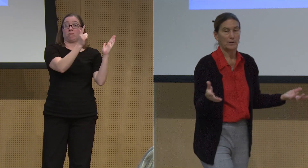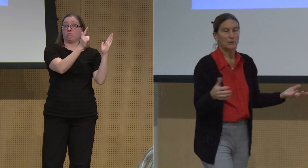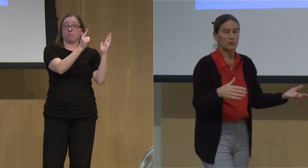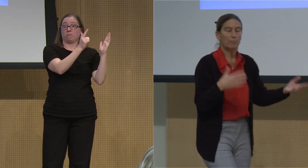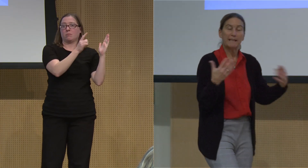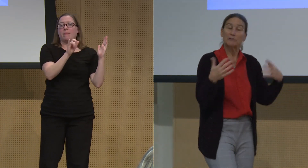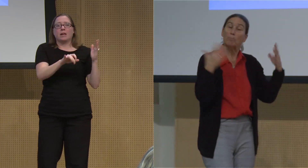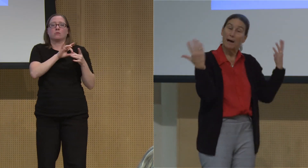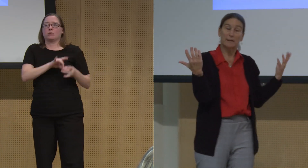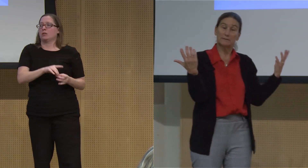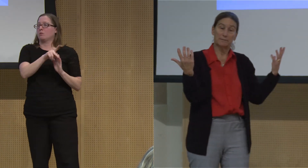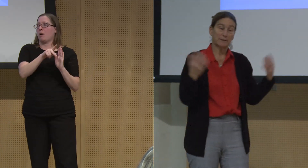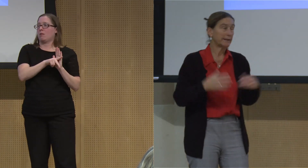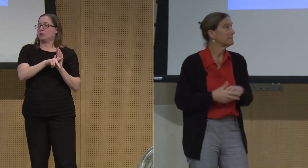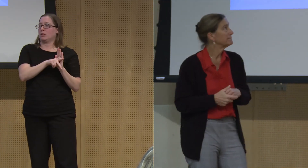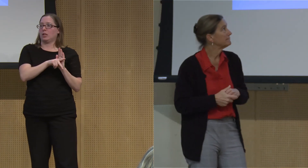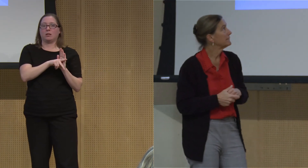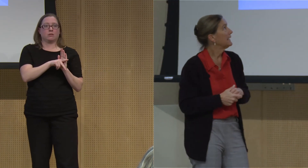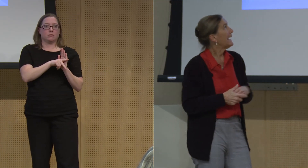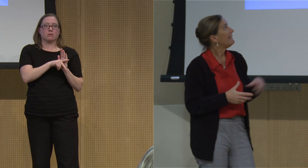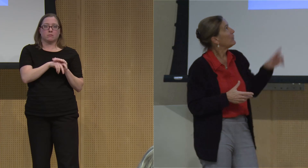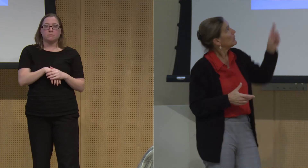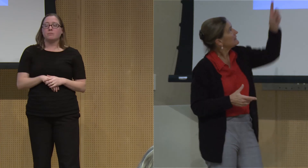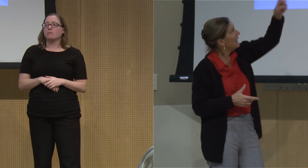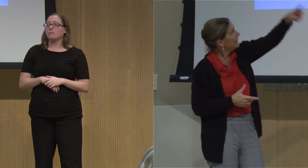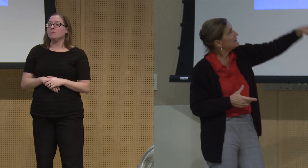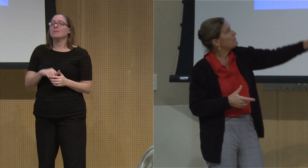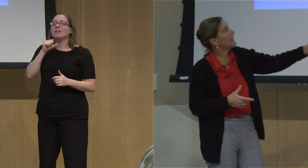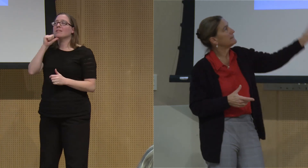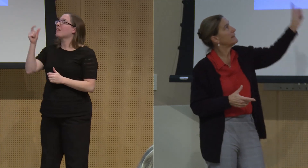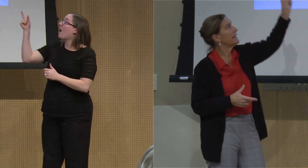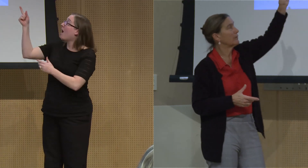BUT THAT'S ALL POLICY-RELATED. AND THEN WHAT'S NOT DEPICTED HERE IS MORE